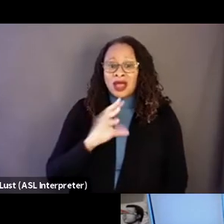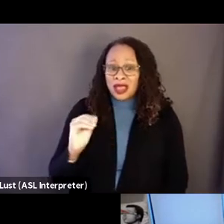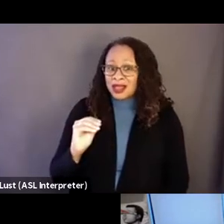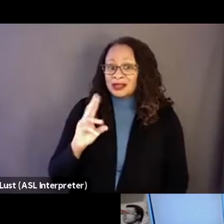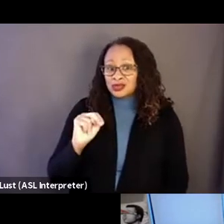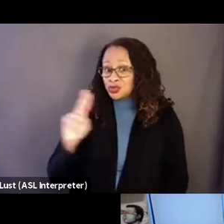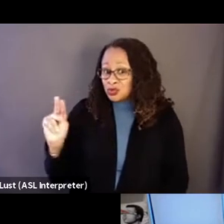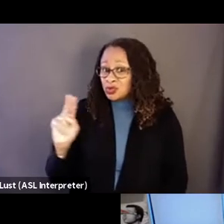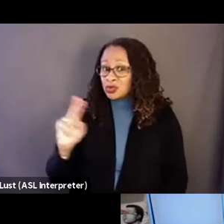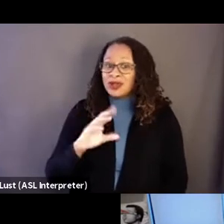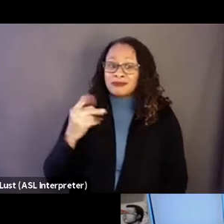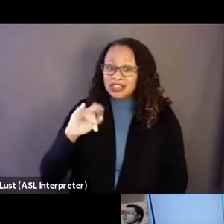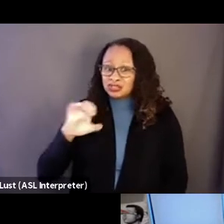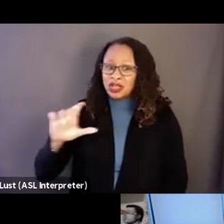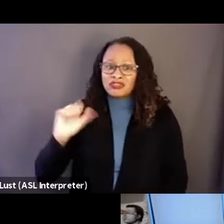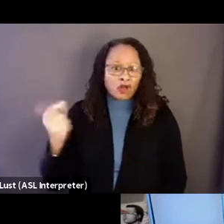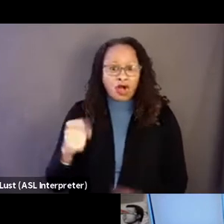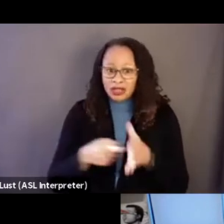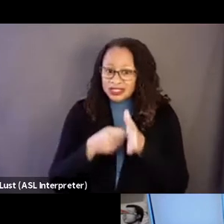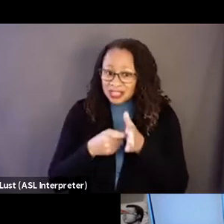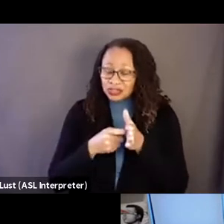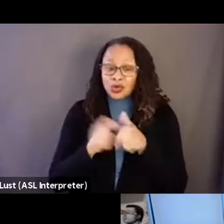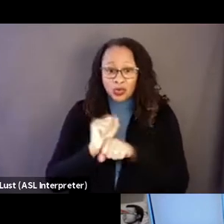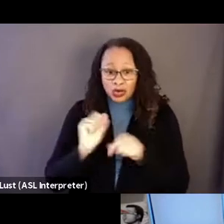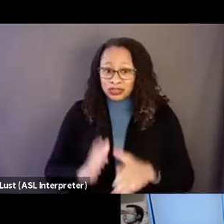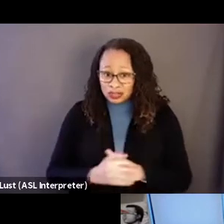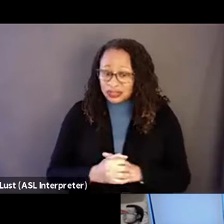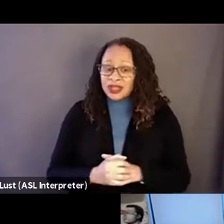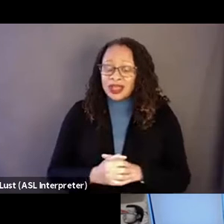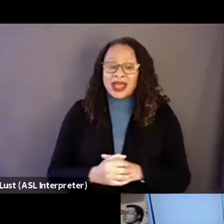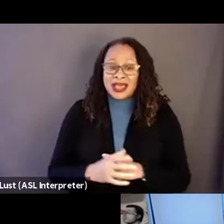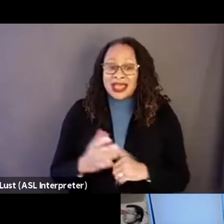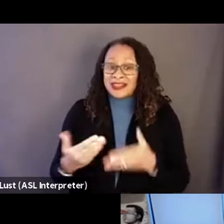And they have been before, right, the pandemic. And now we have this language.